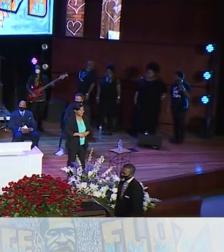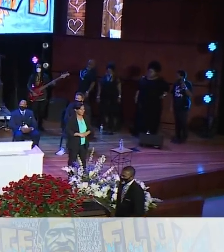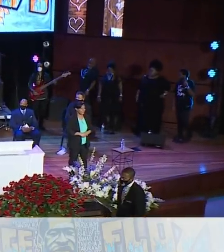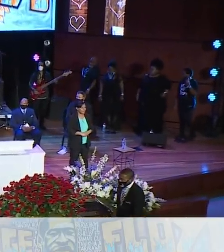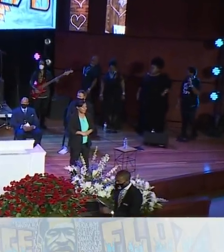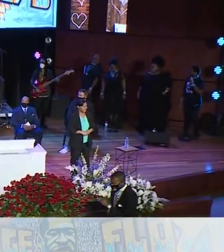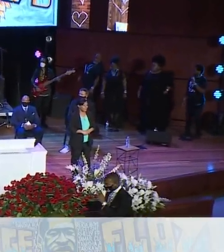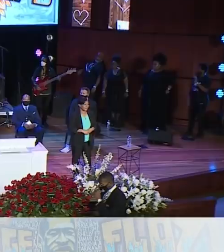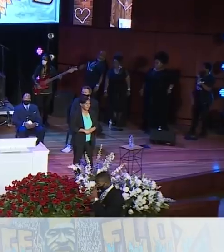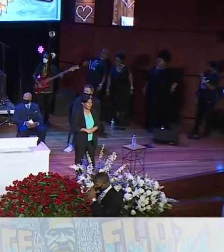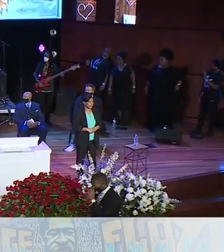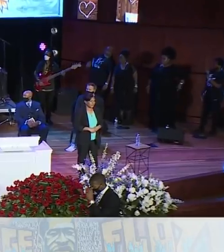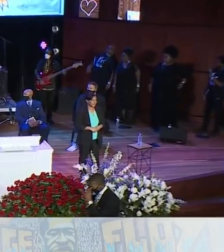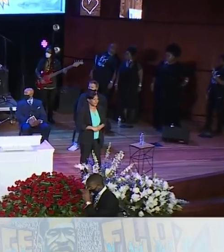THANK YOU SO MUCH.